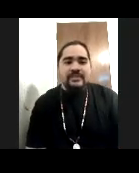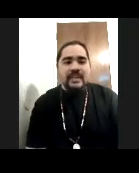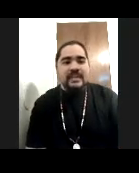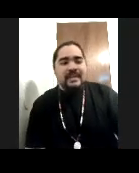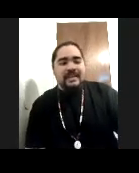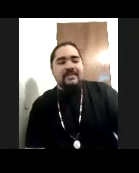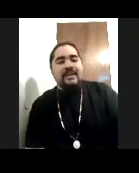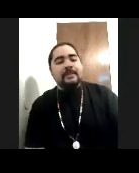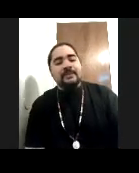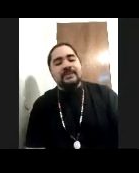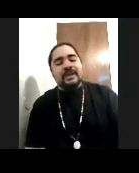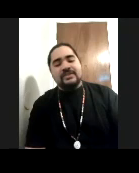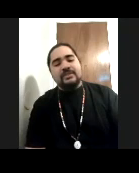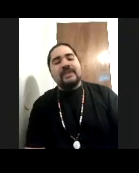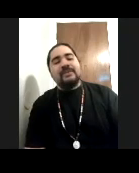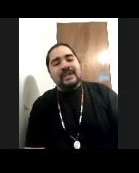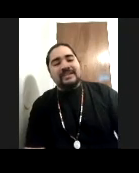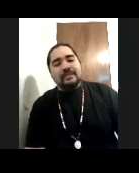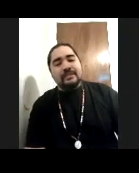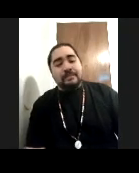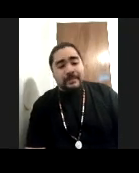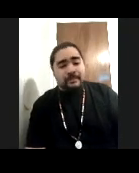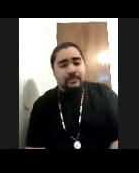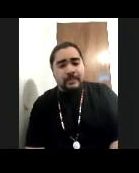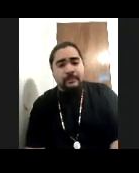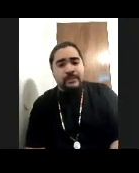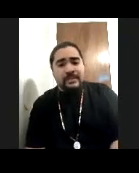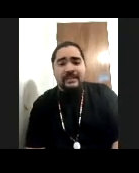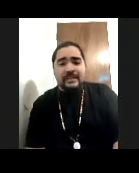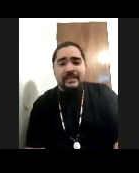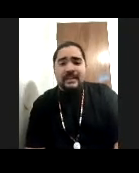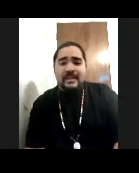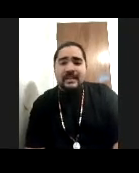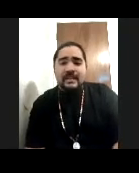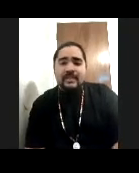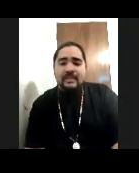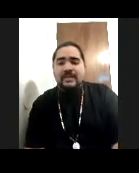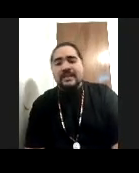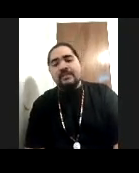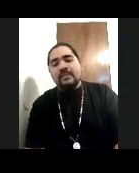they gave that opportunity out and said, Would anyone like to come up? People, people really did. And I think we need more.